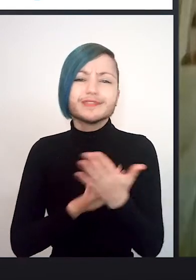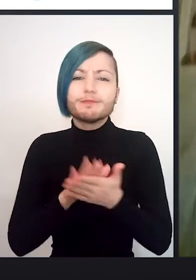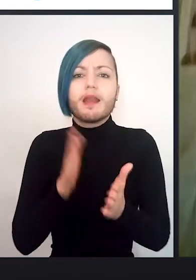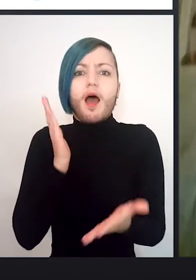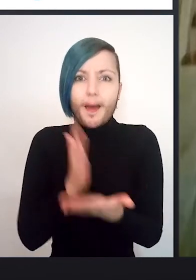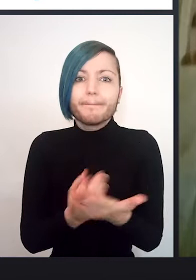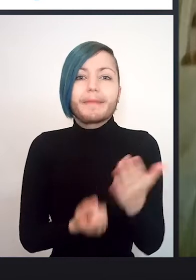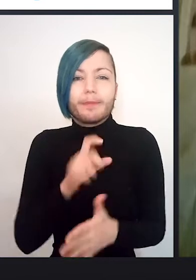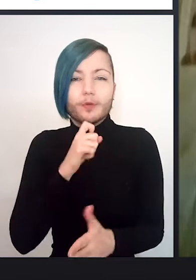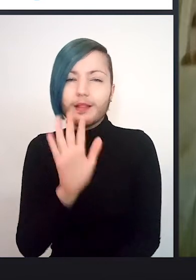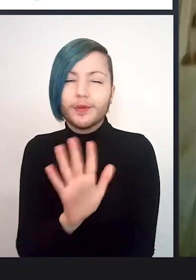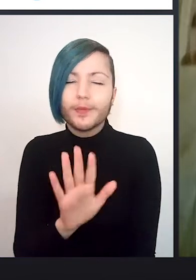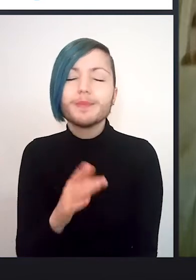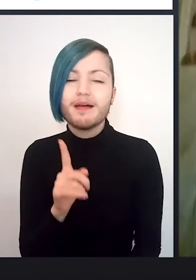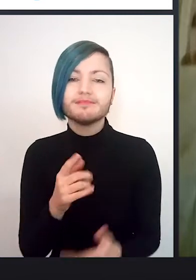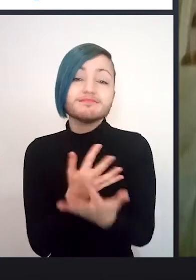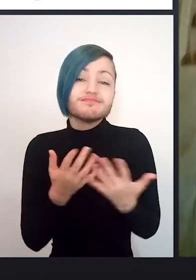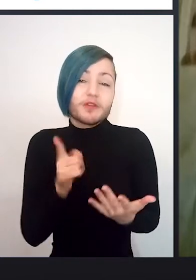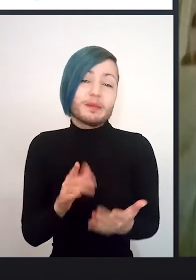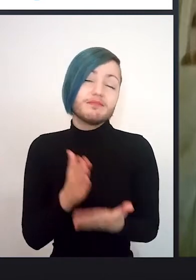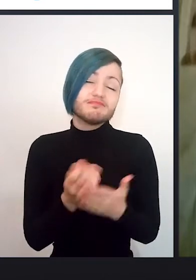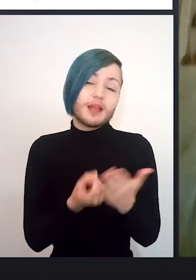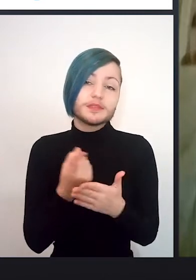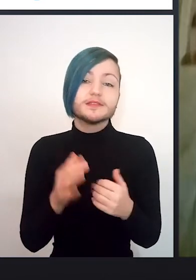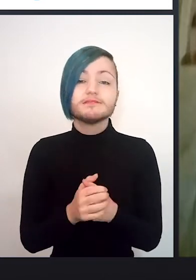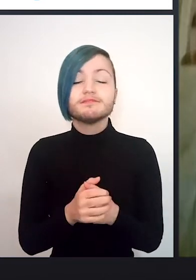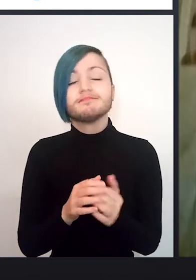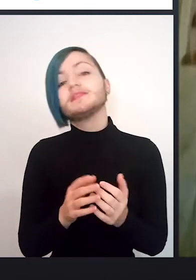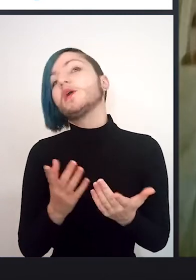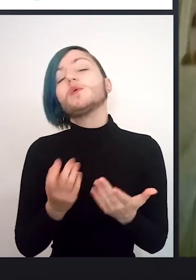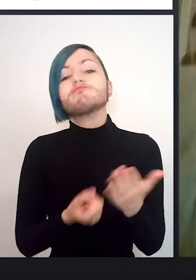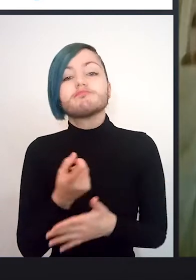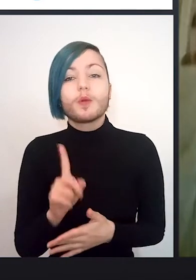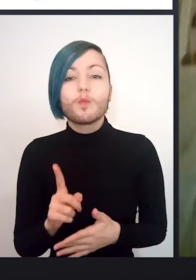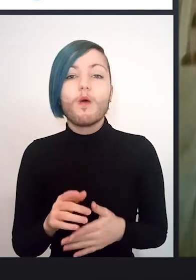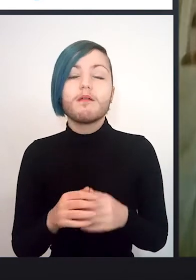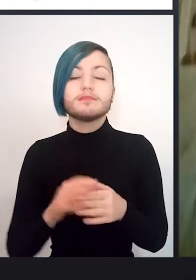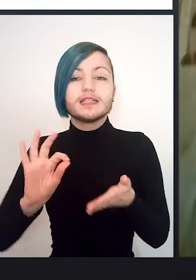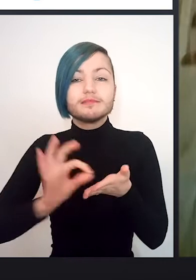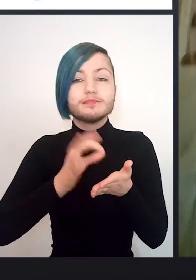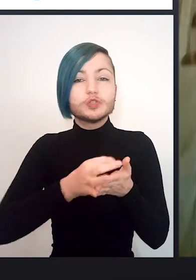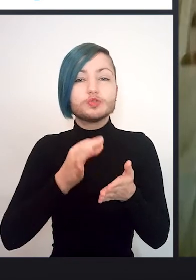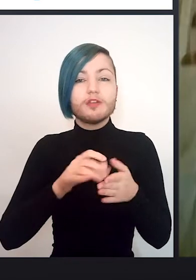obviously not guaranteed to get it, and that is when there is a rupture in the suture line.